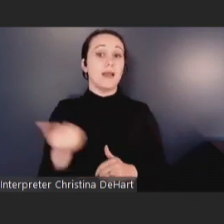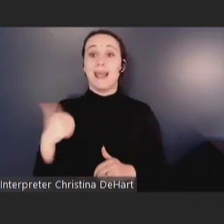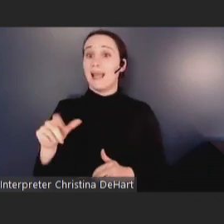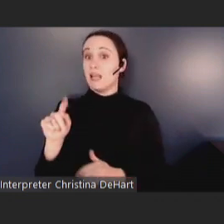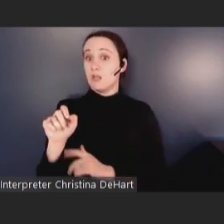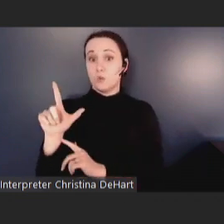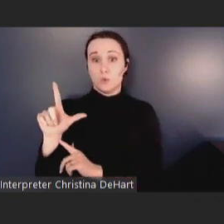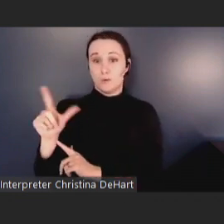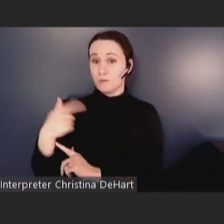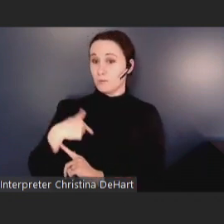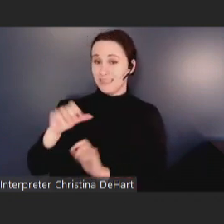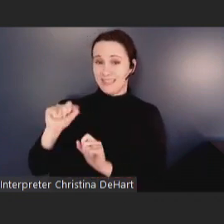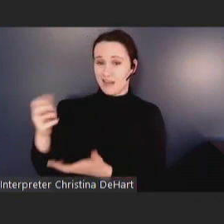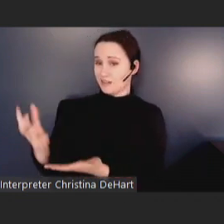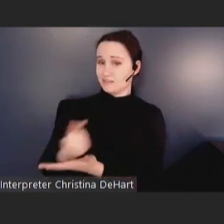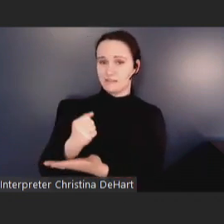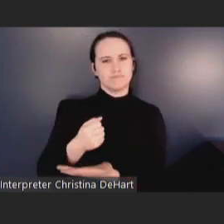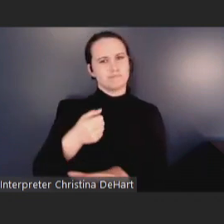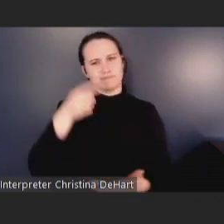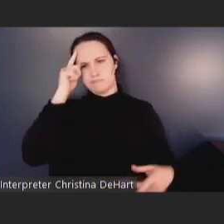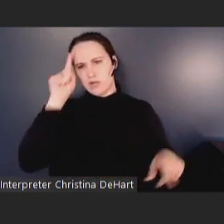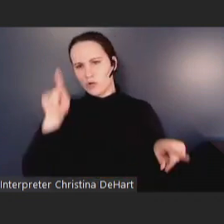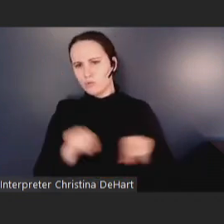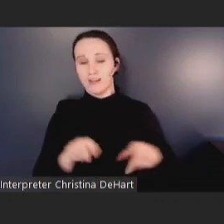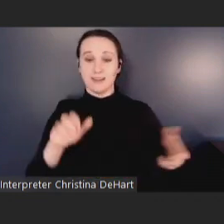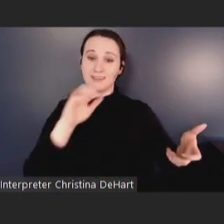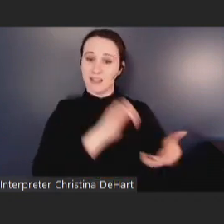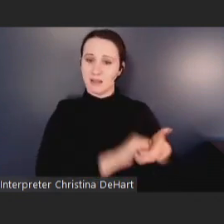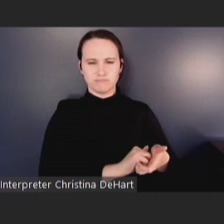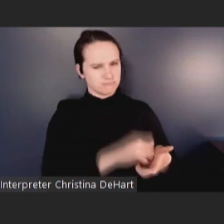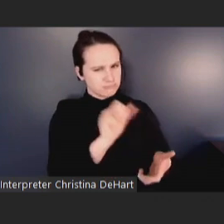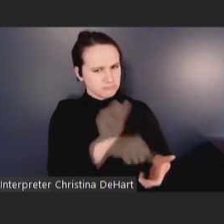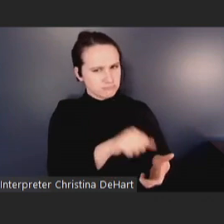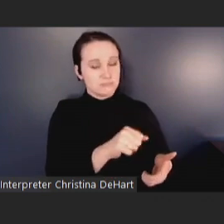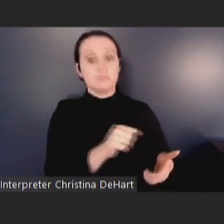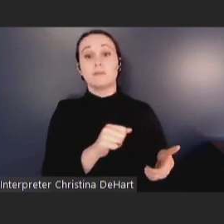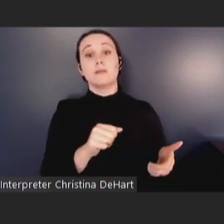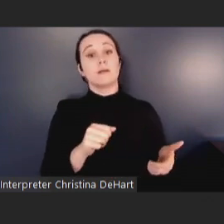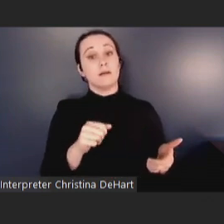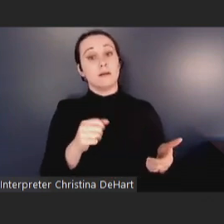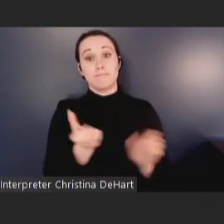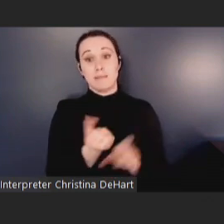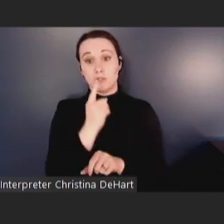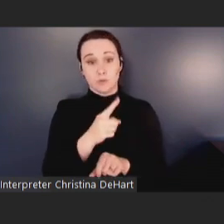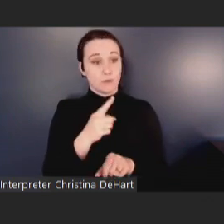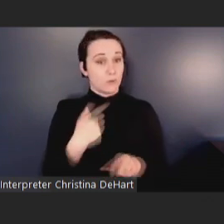I totally agree. Collaboration. But we need to just be working across the spectrum,